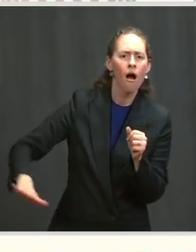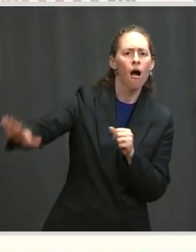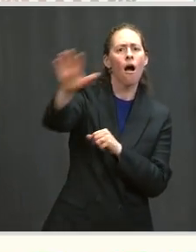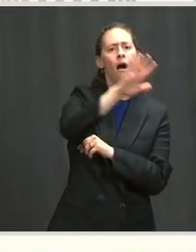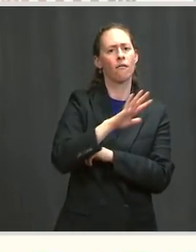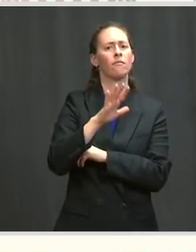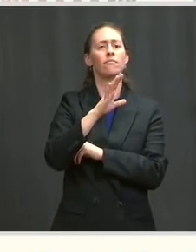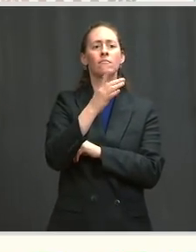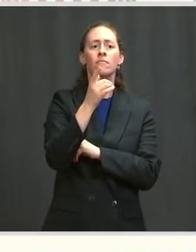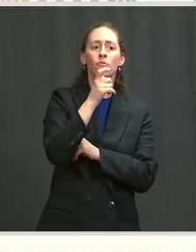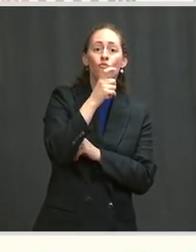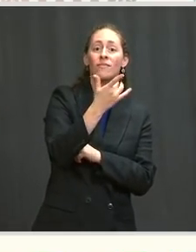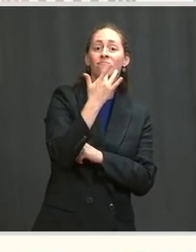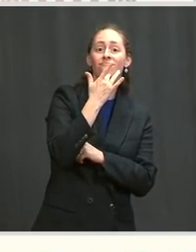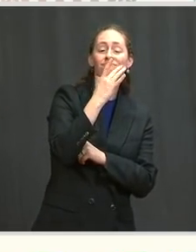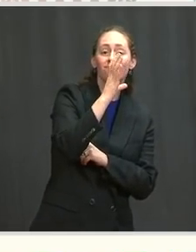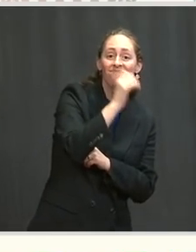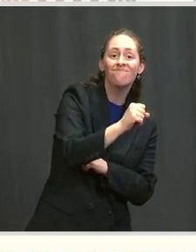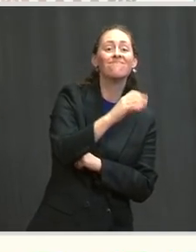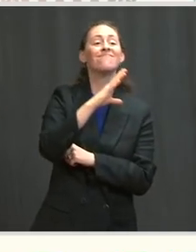and prohibit discrimination against LGBTQ students